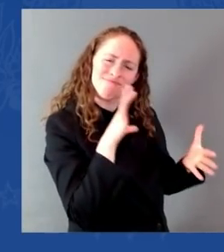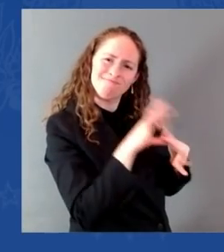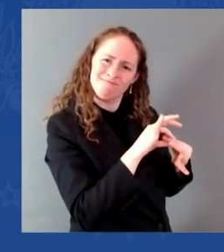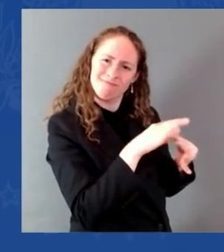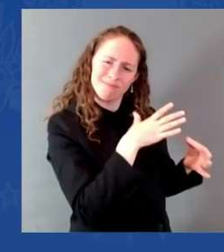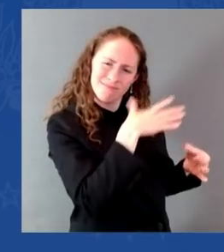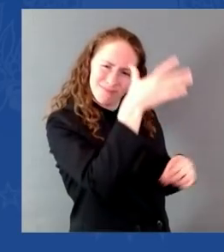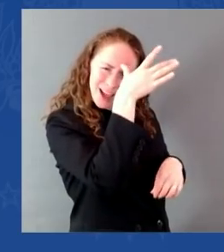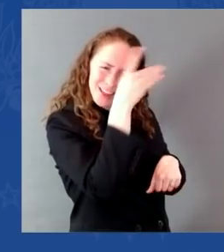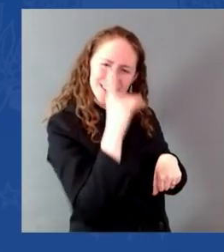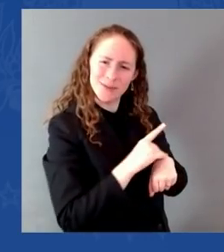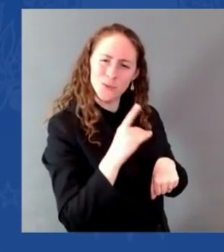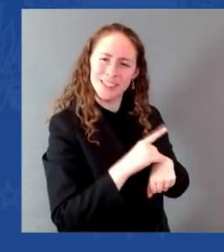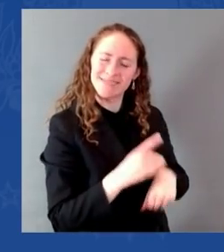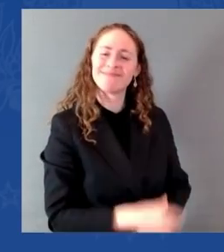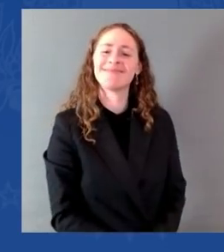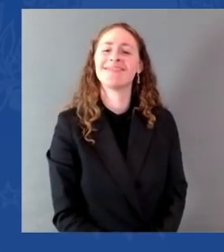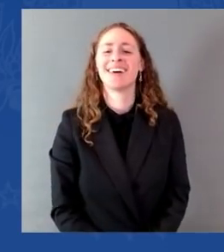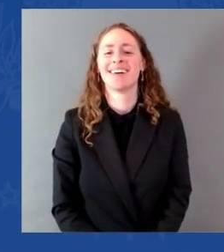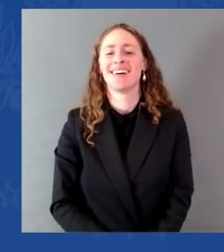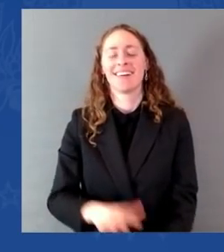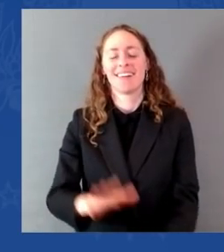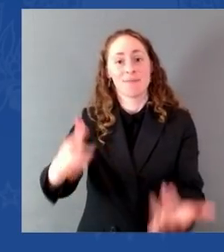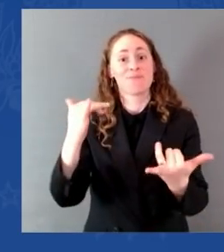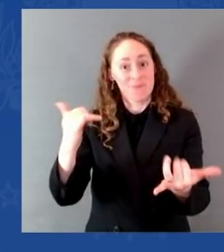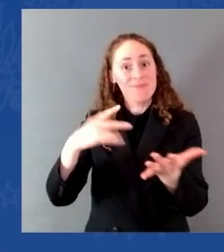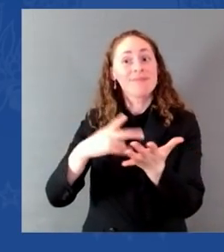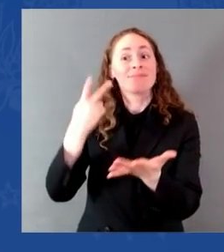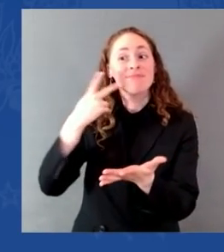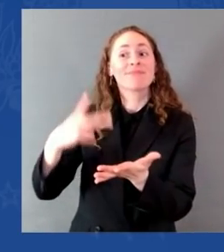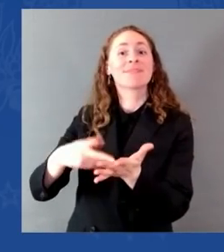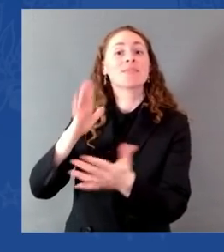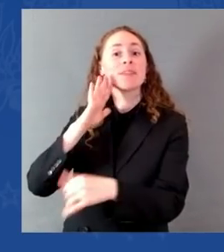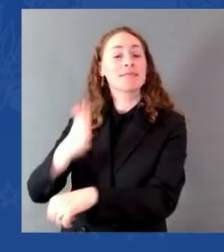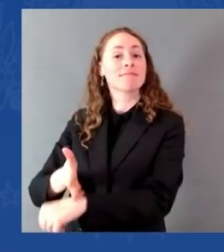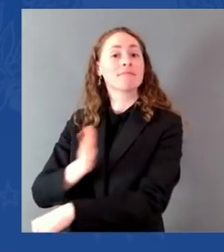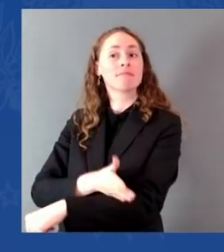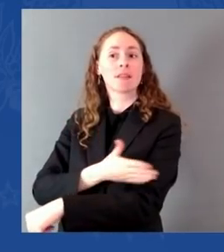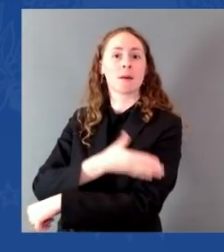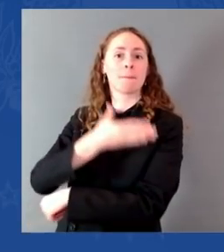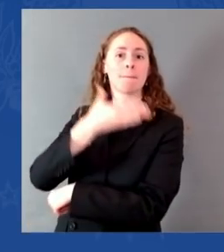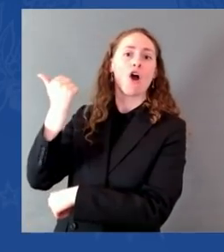Soon, our entire fleet will be electric and I want to ensure that I have the skill set to fix and maintain these vehicles.